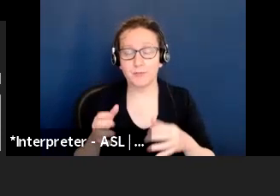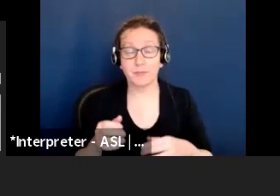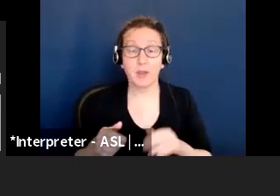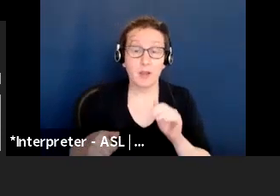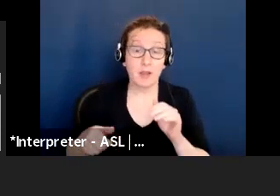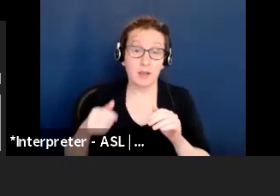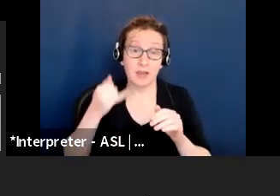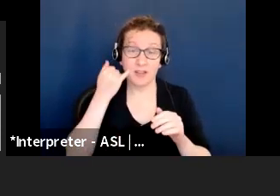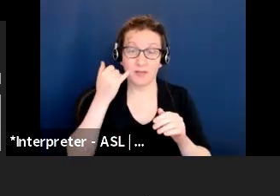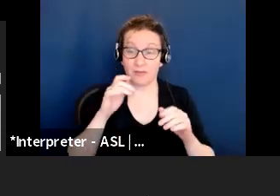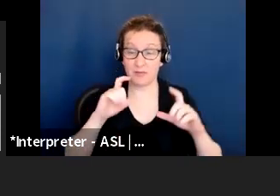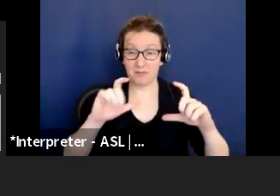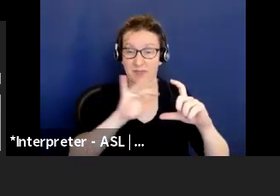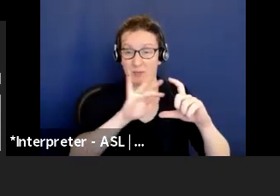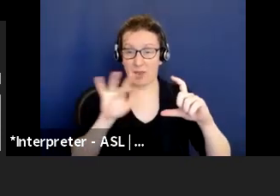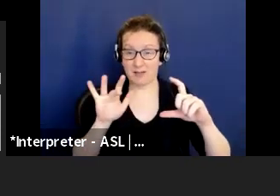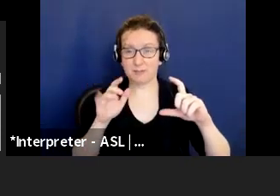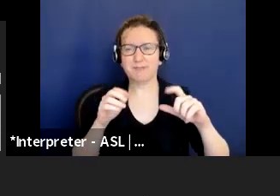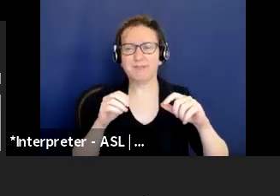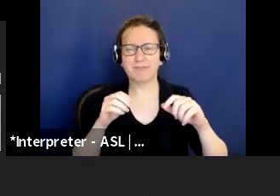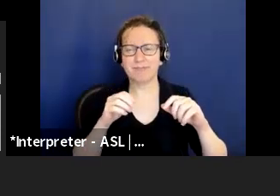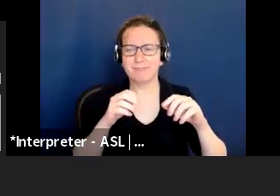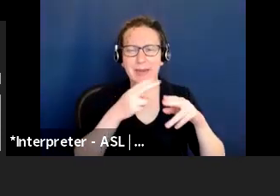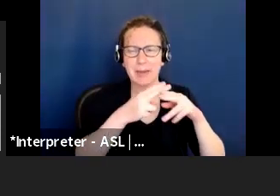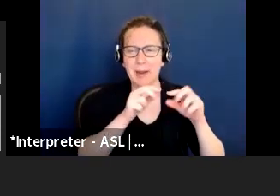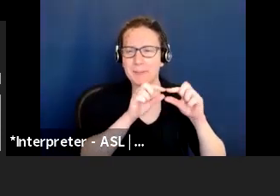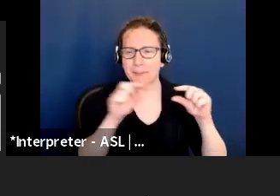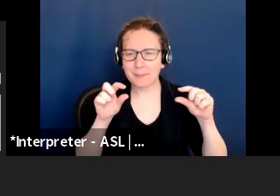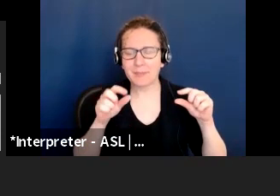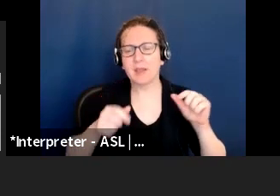feature to make it easier to see the interpreter and speakers.